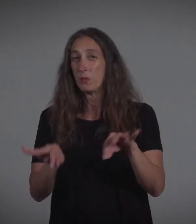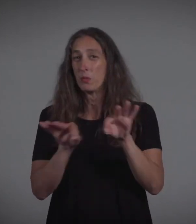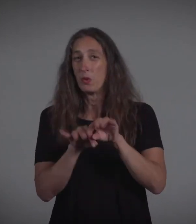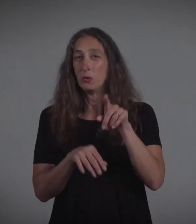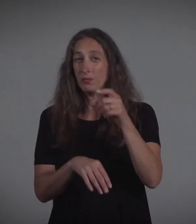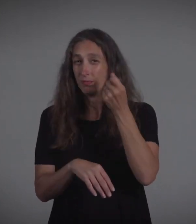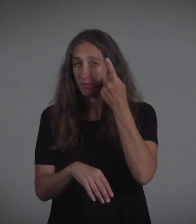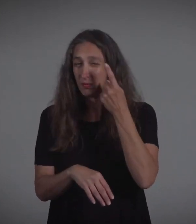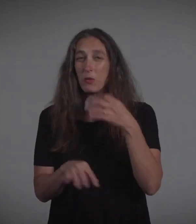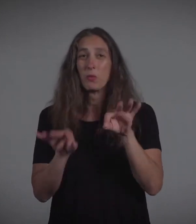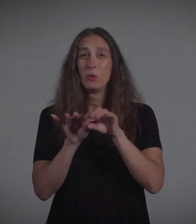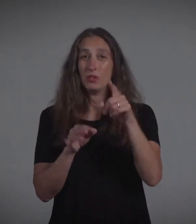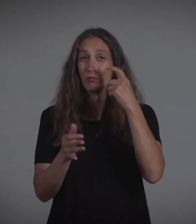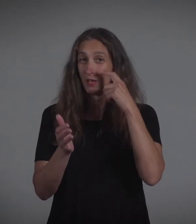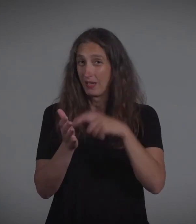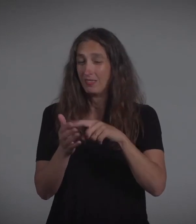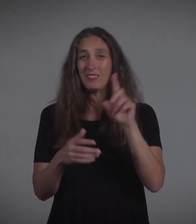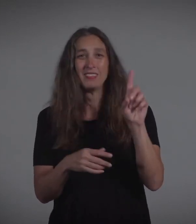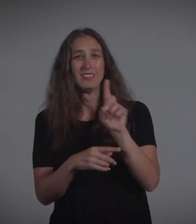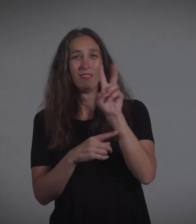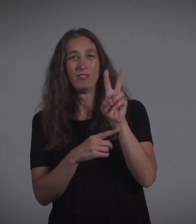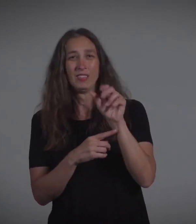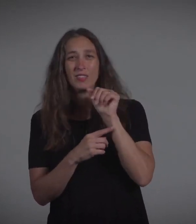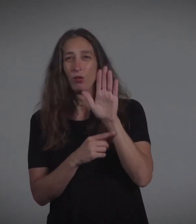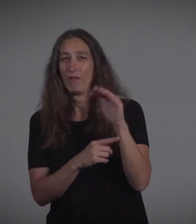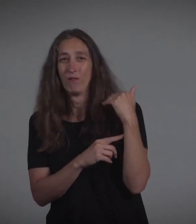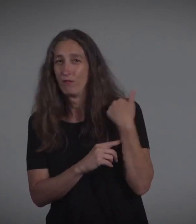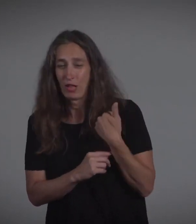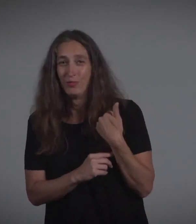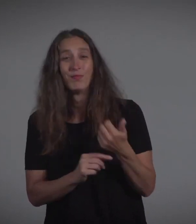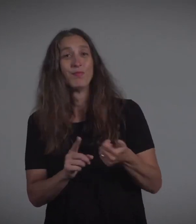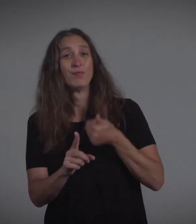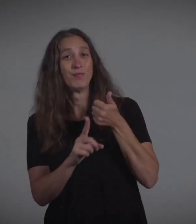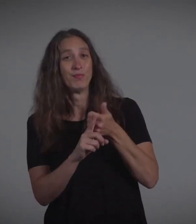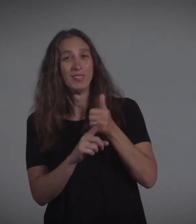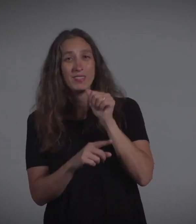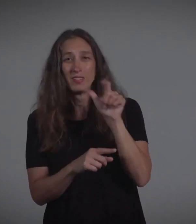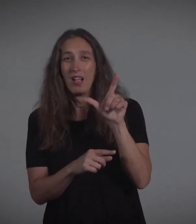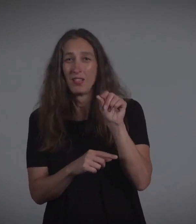It's important for you to understand and recognize that domestic violence is not your fault.